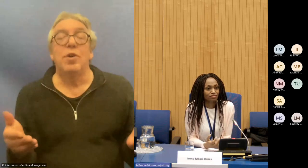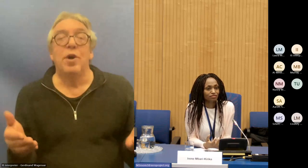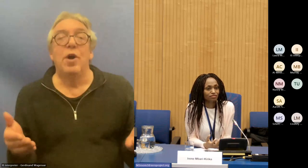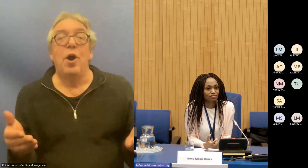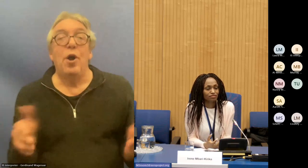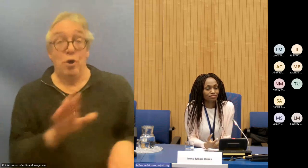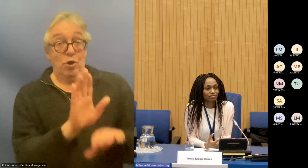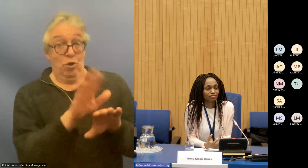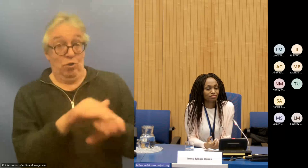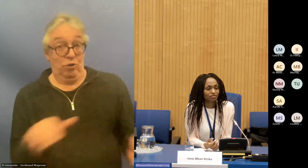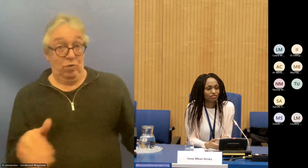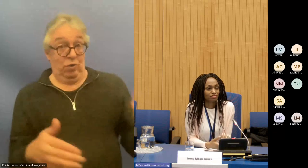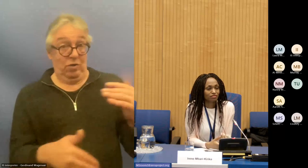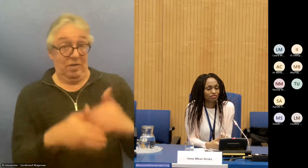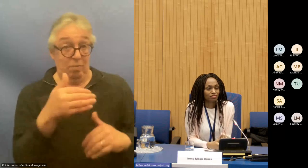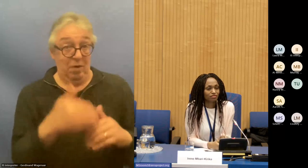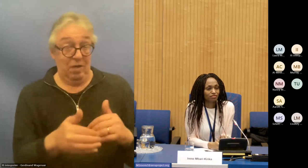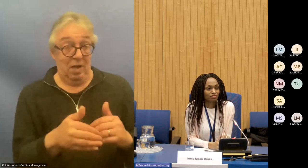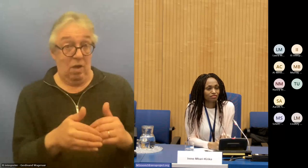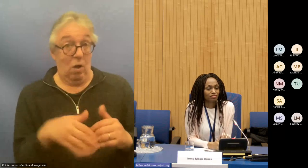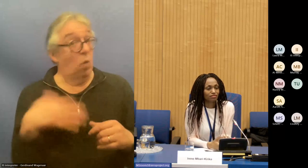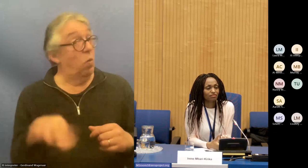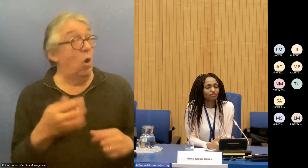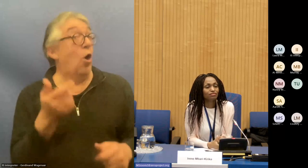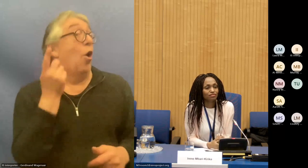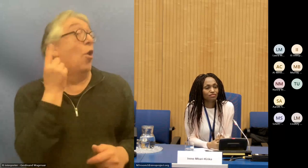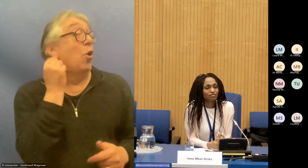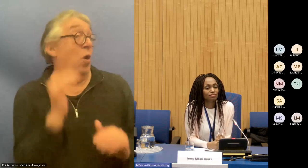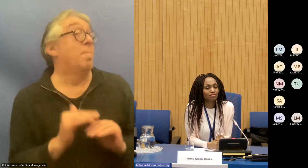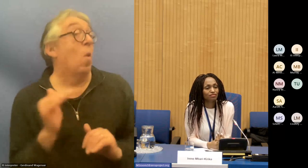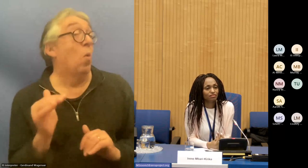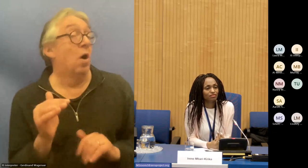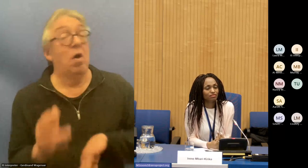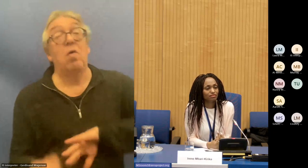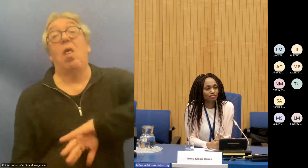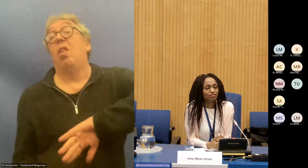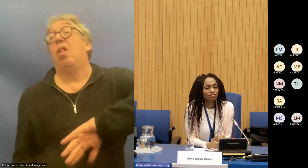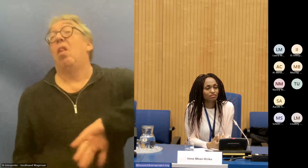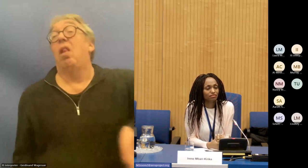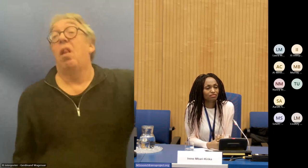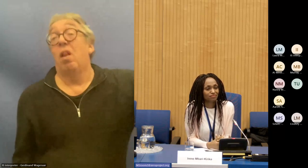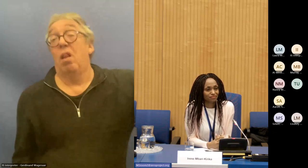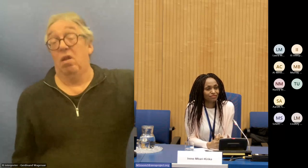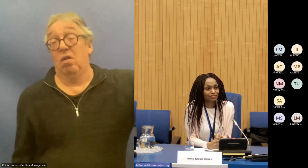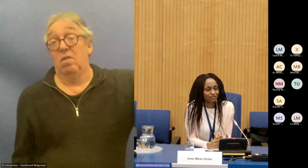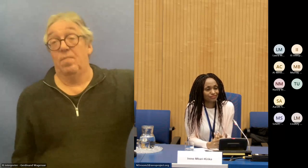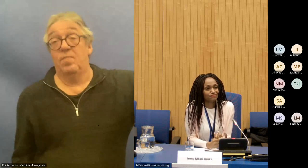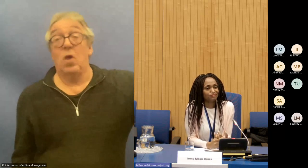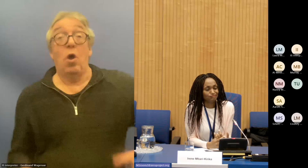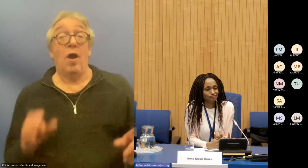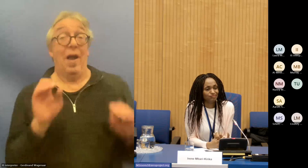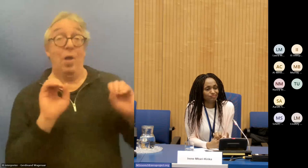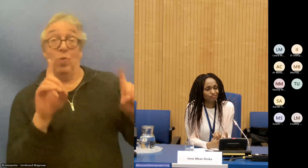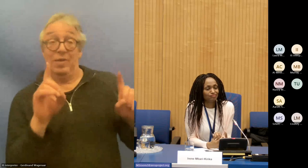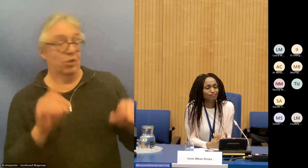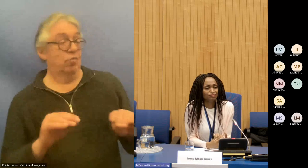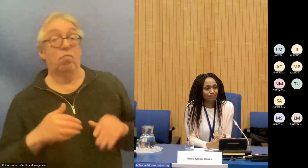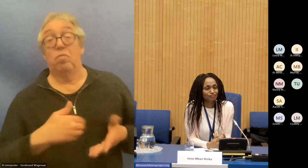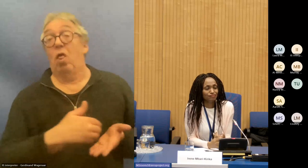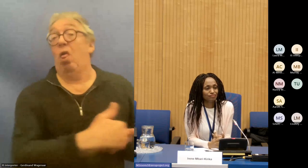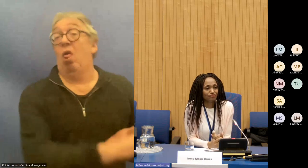they are marginalised not just educationally but even culturally and socially. And economically.